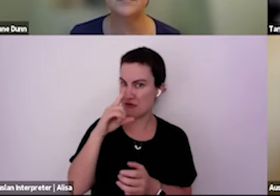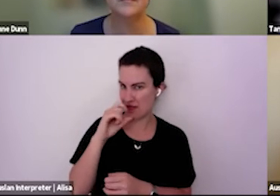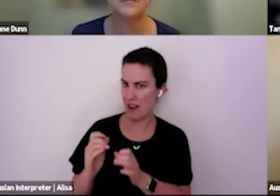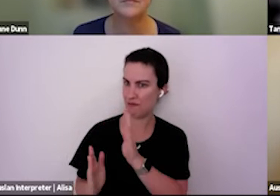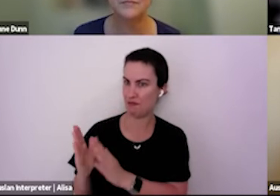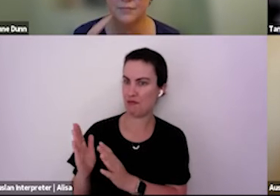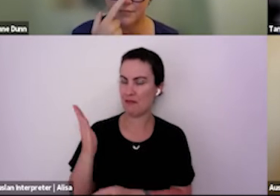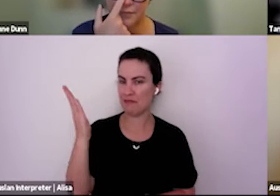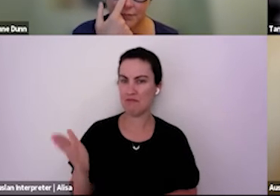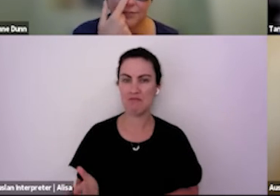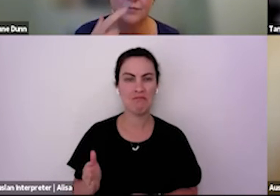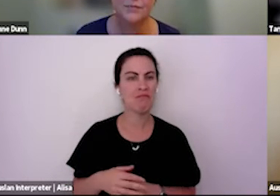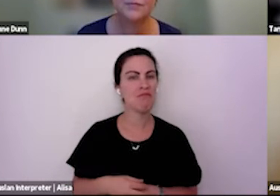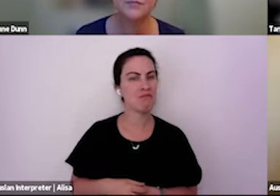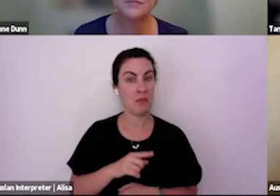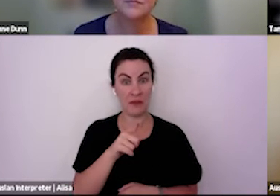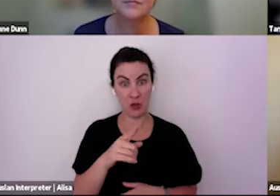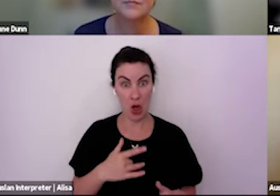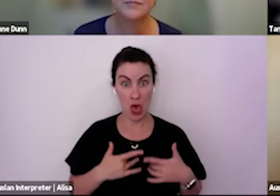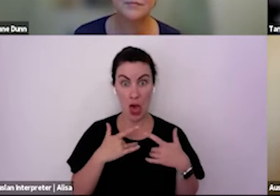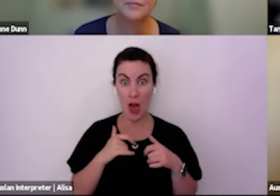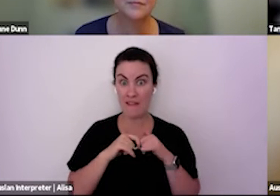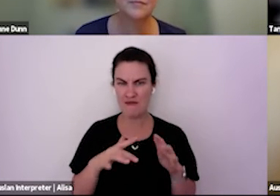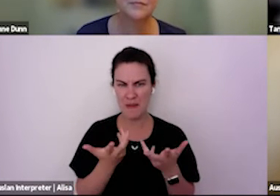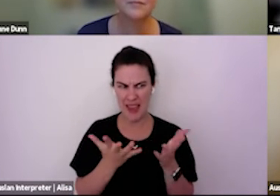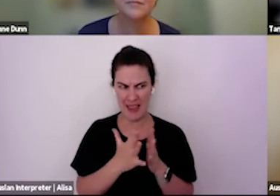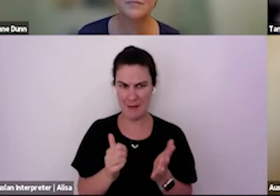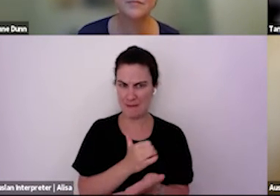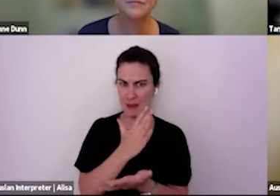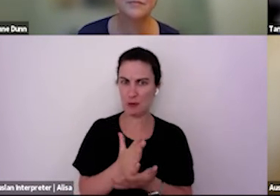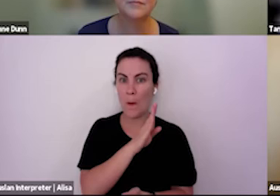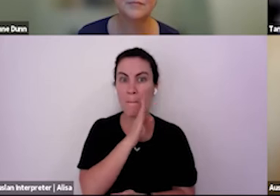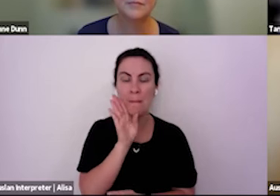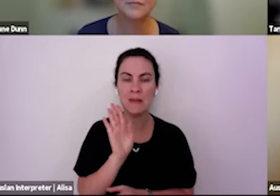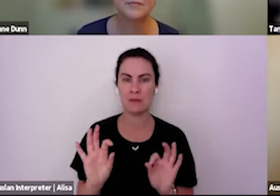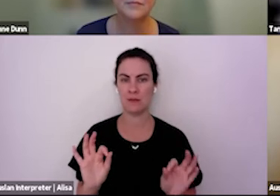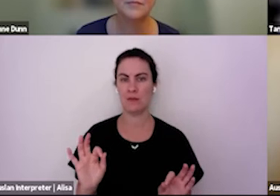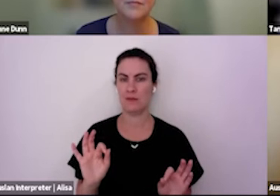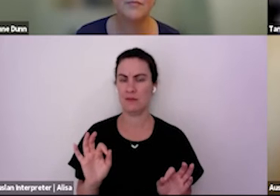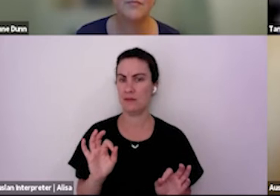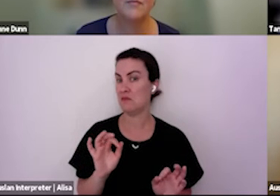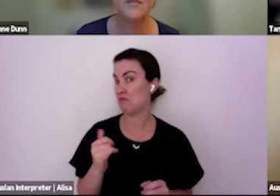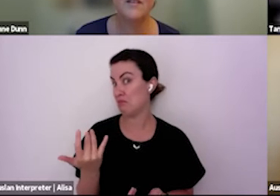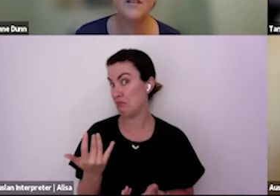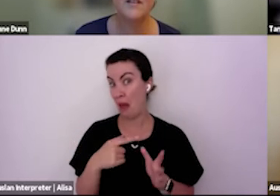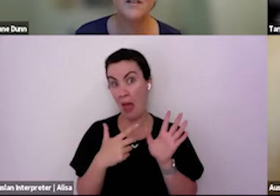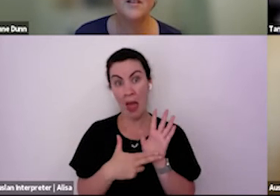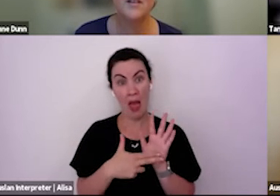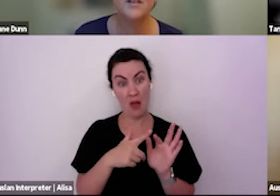live extremes is you are doing mostly on-demand and what are your thoughts on in demand versus